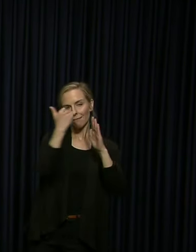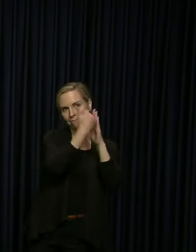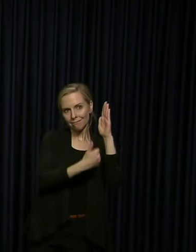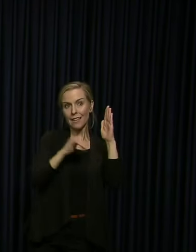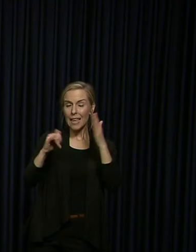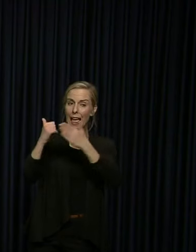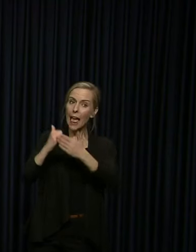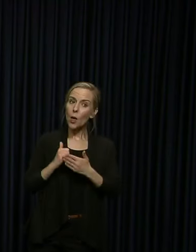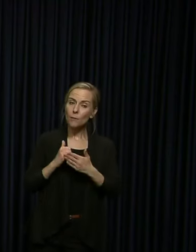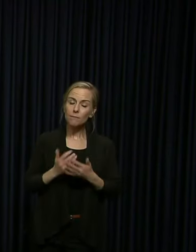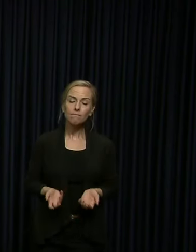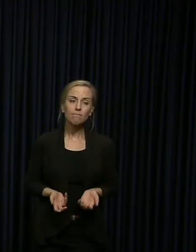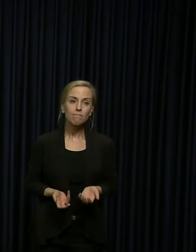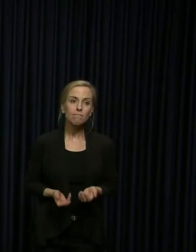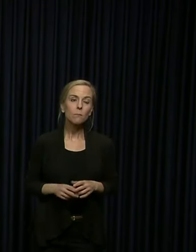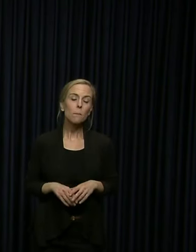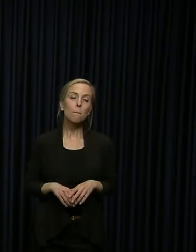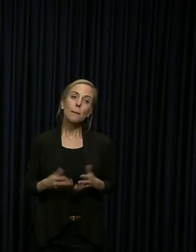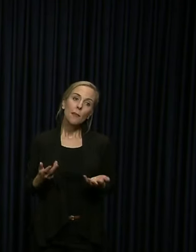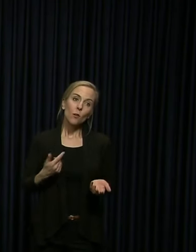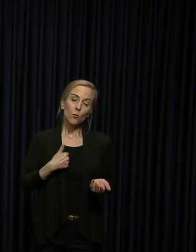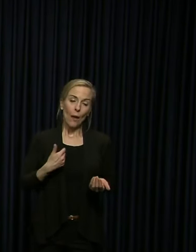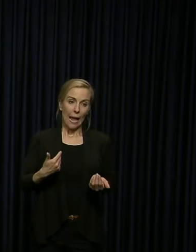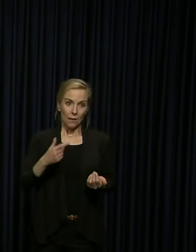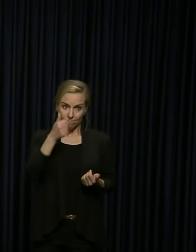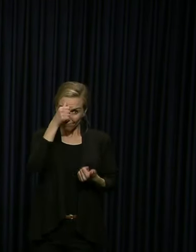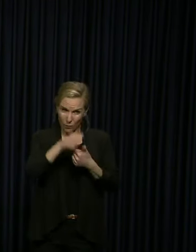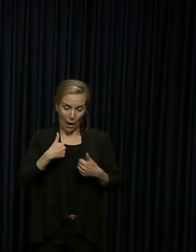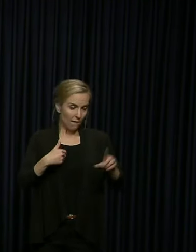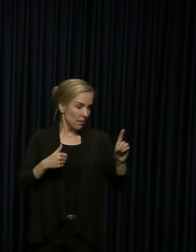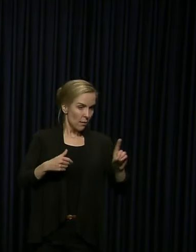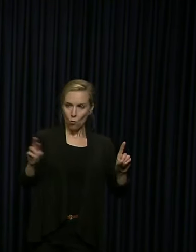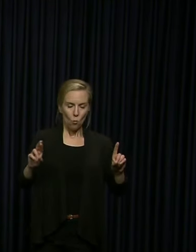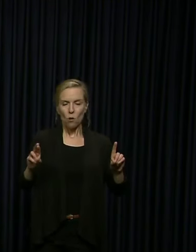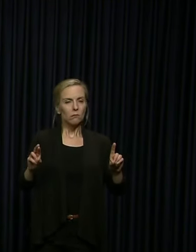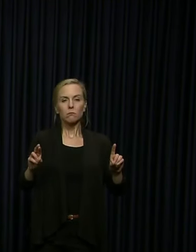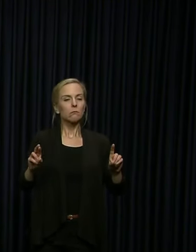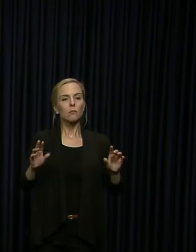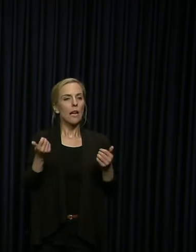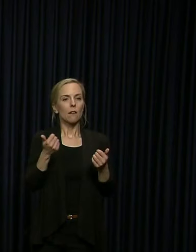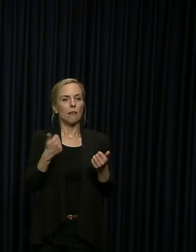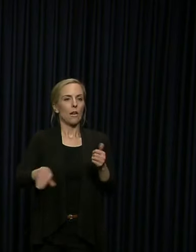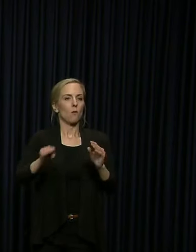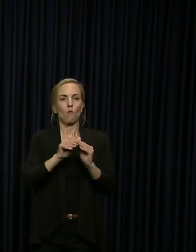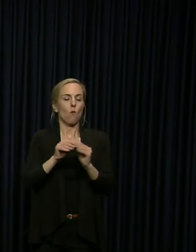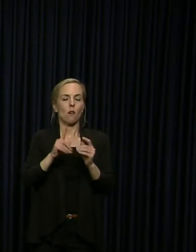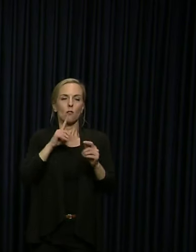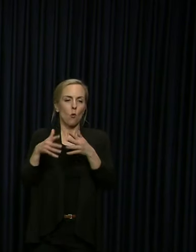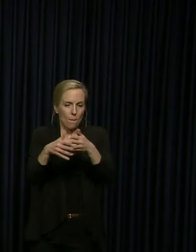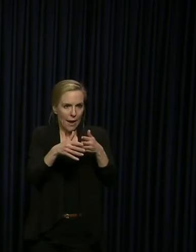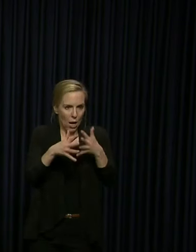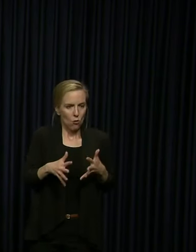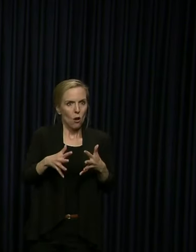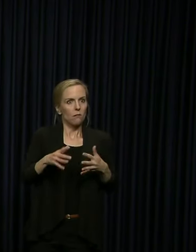AND IT'S JUST -- IT'S TIME, IT'S TIME FOR TO US ALL UNDERSTAND,